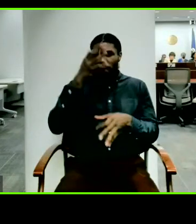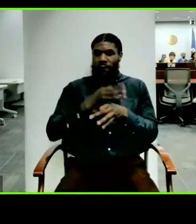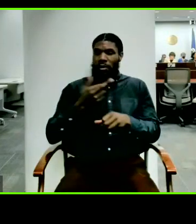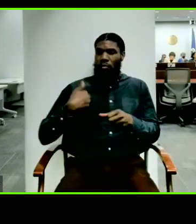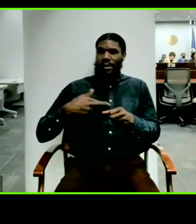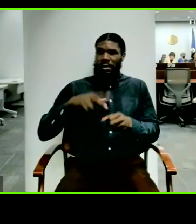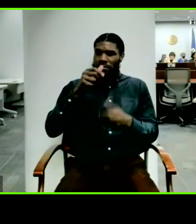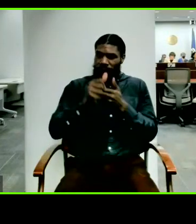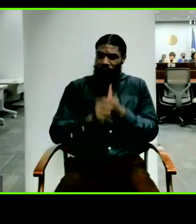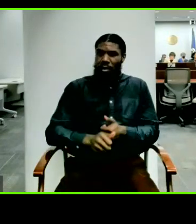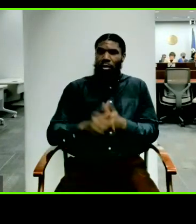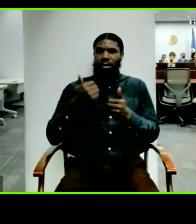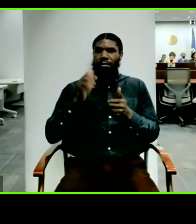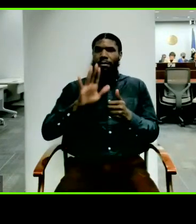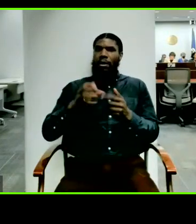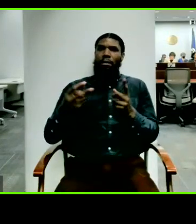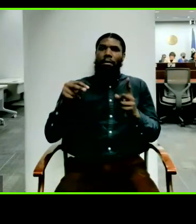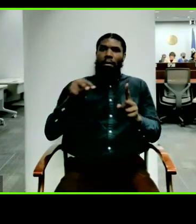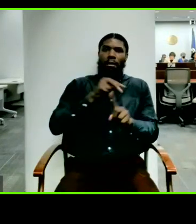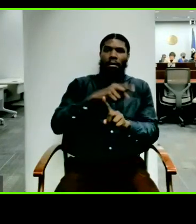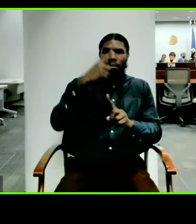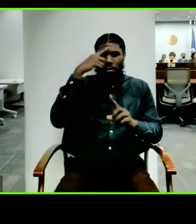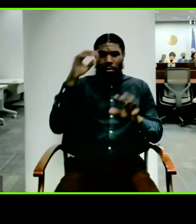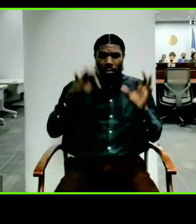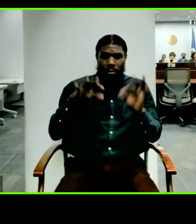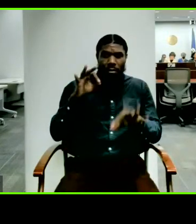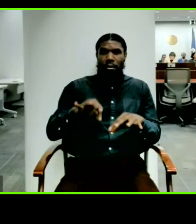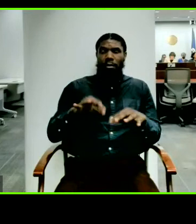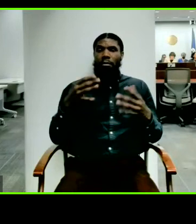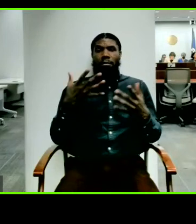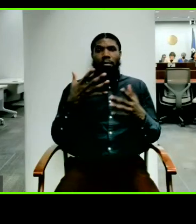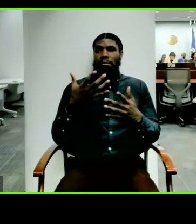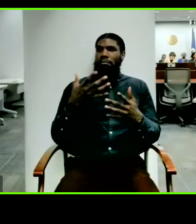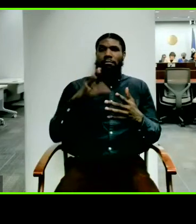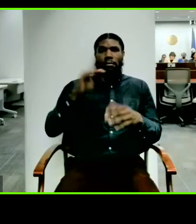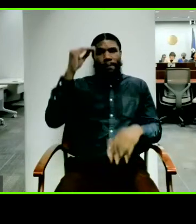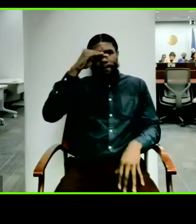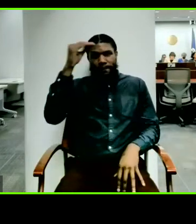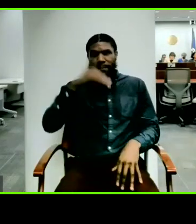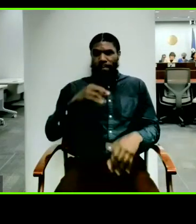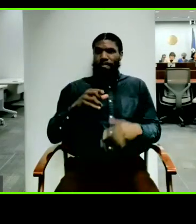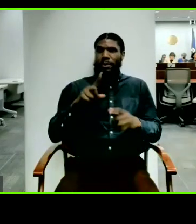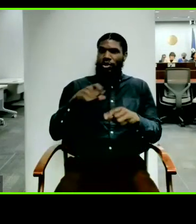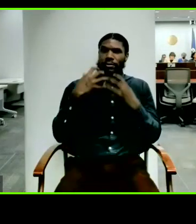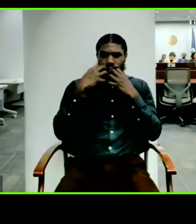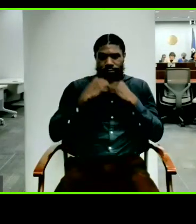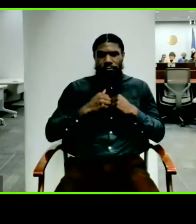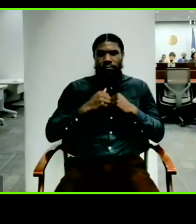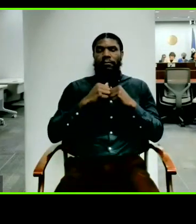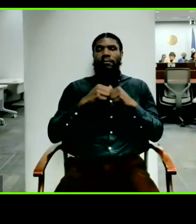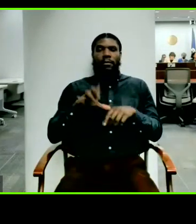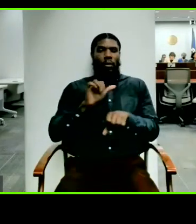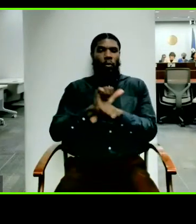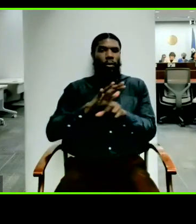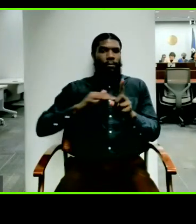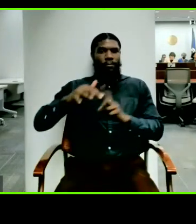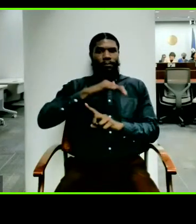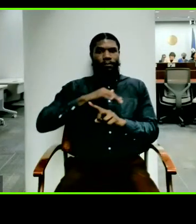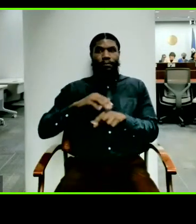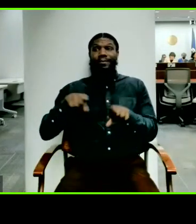identities and experiences to their place of work. As Commissioners, you have a unique opportunity to